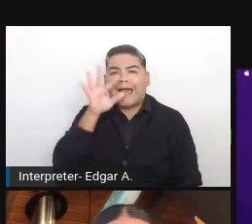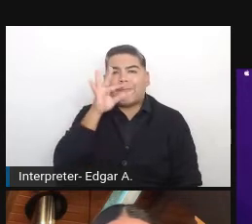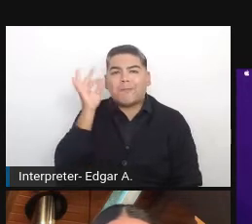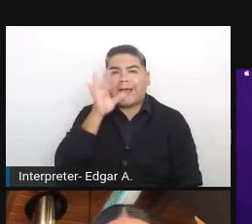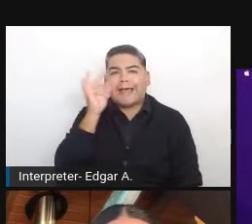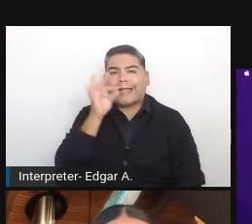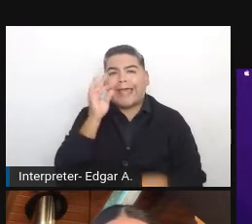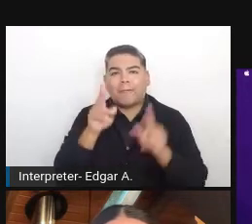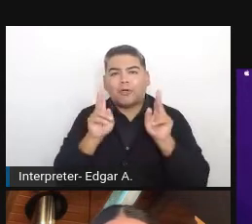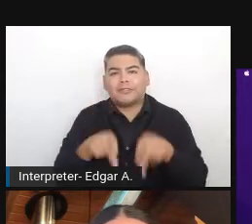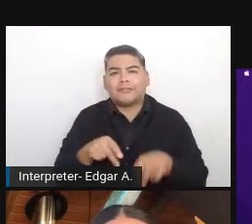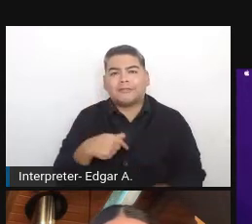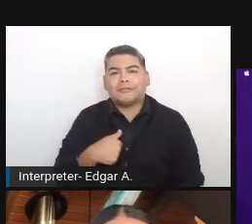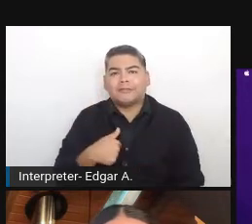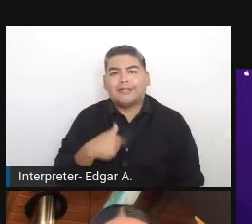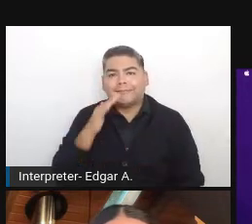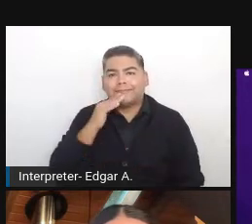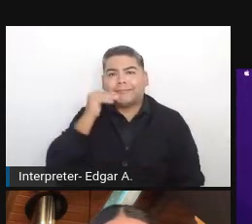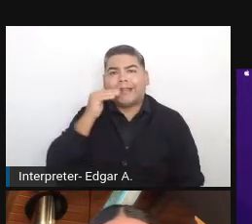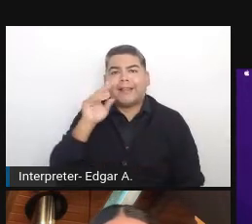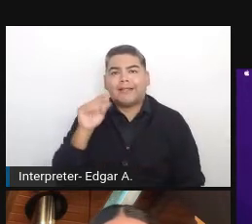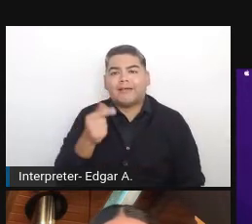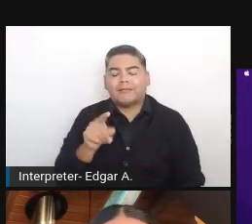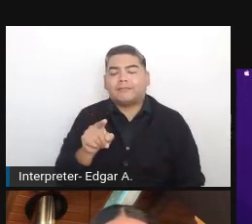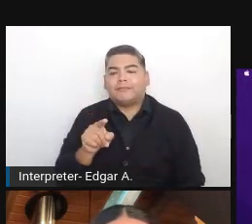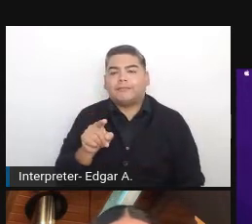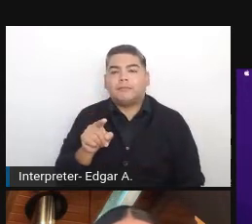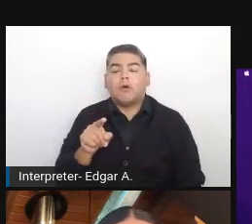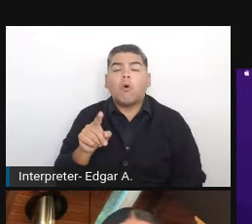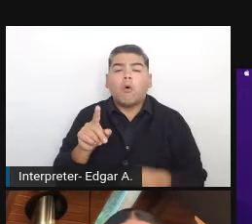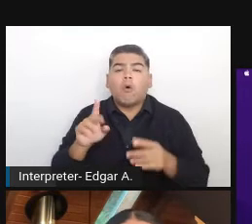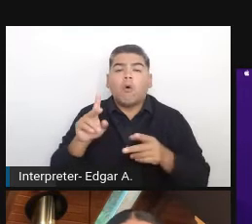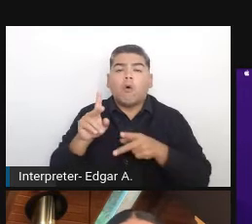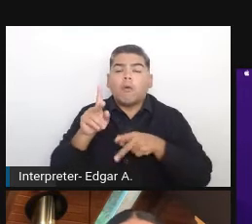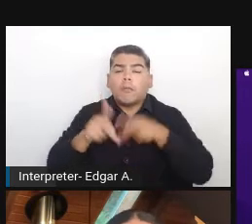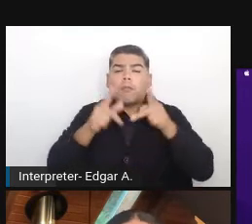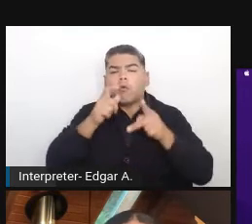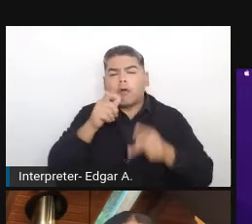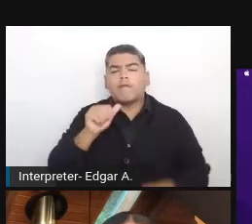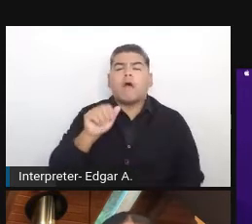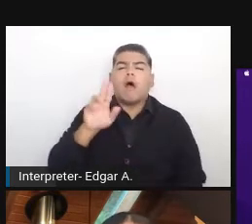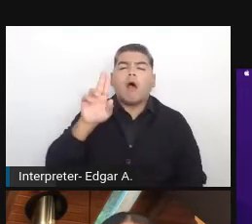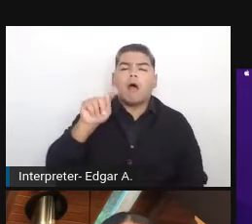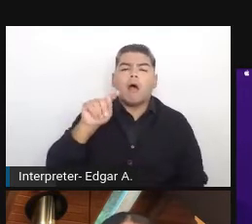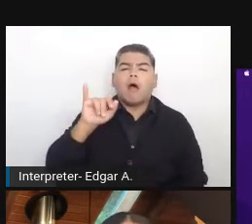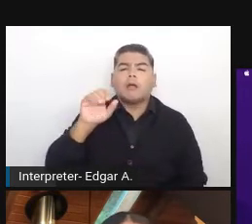and what about people with autism who have difficulties reading emotion from a face?